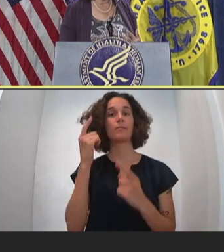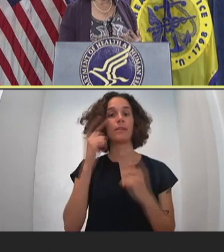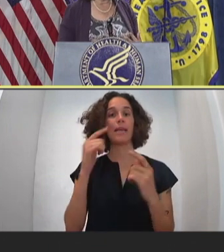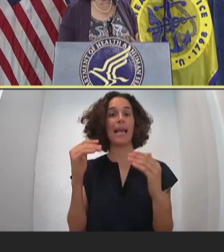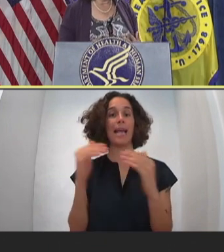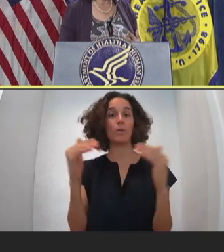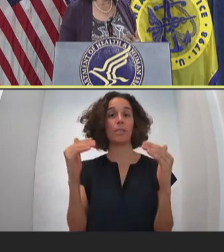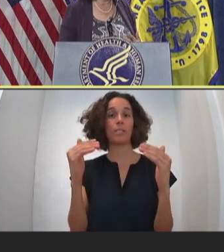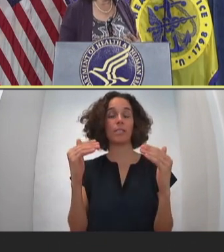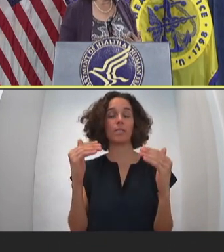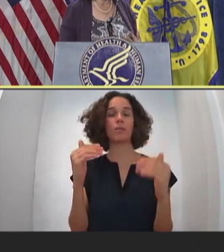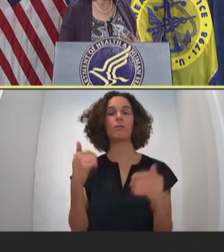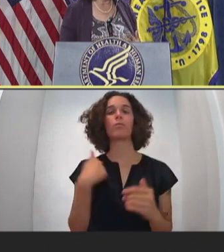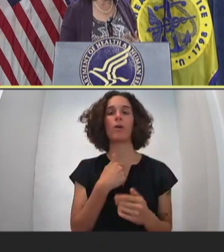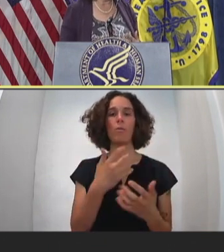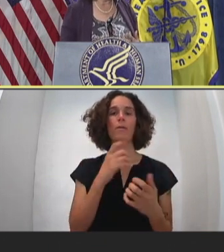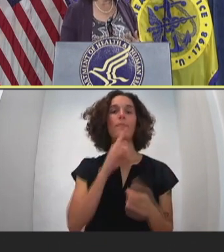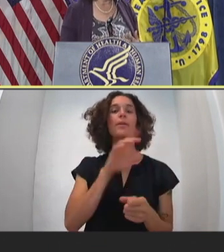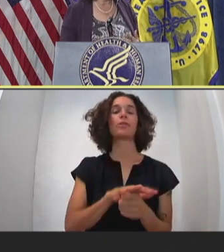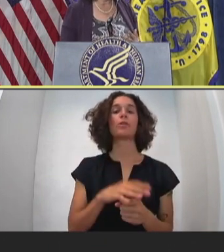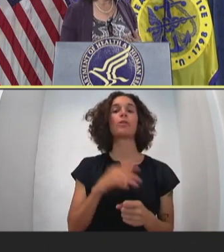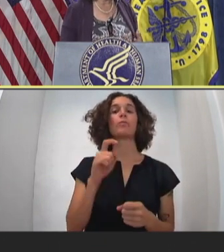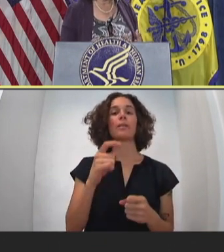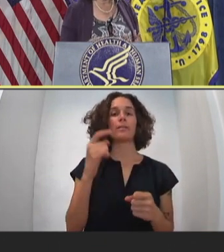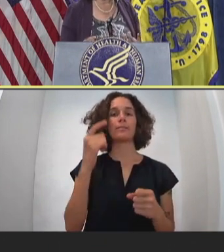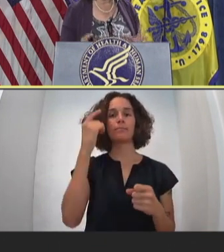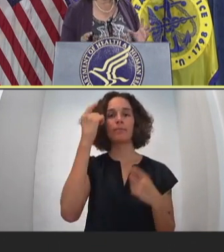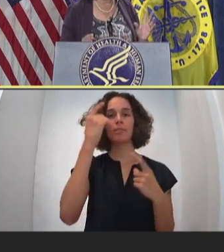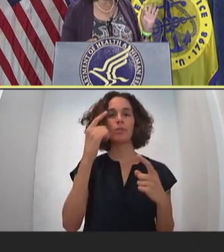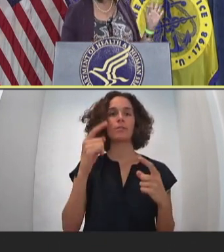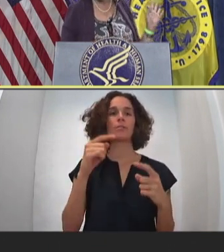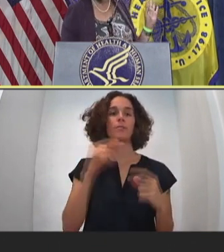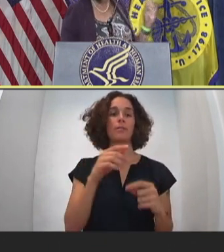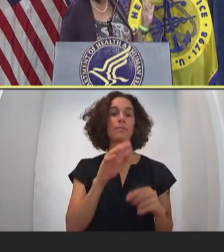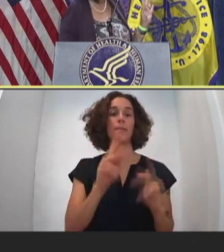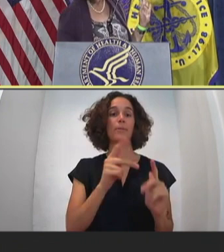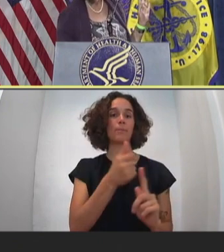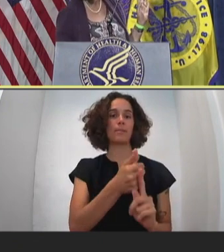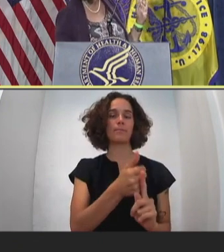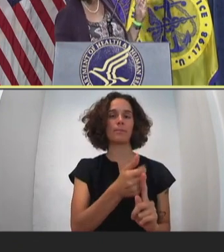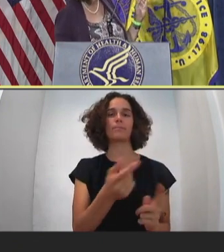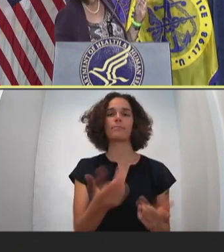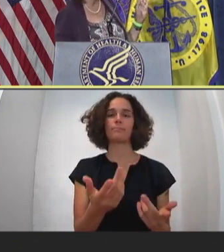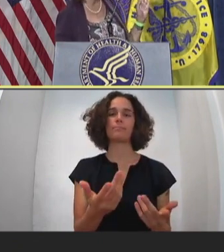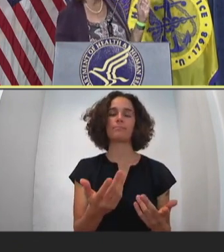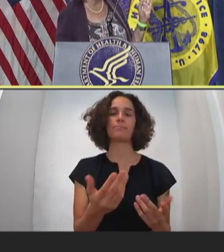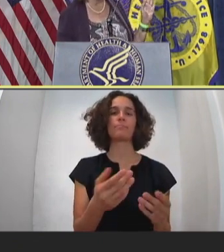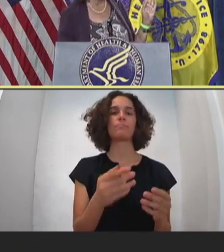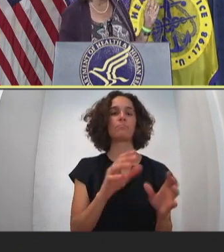thinking about the populations now. These are global data that I'm talking about right now.